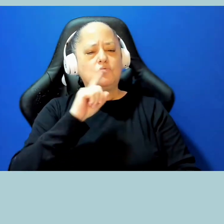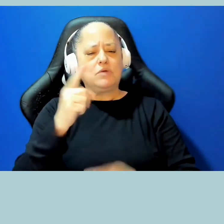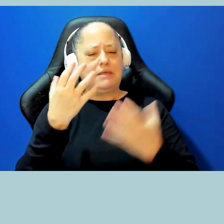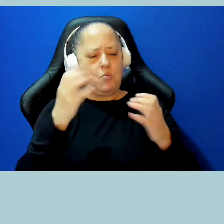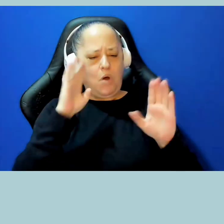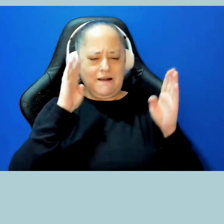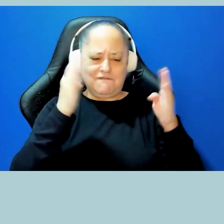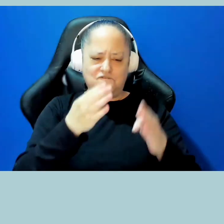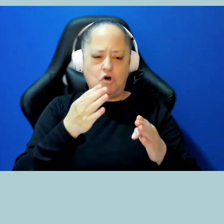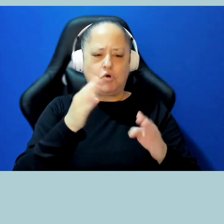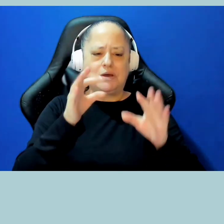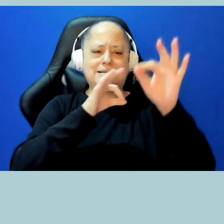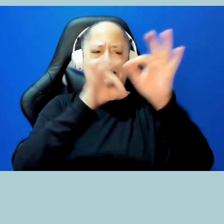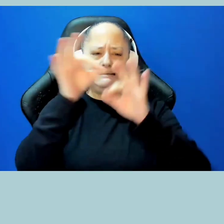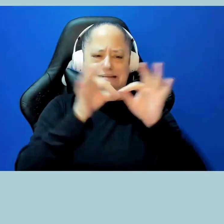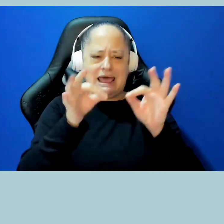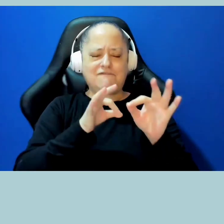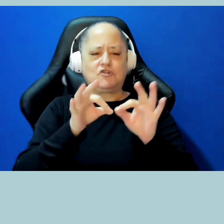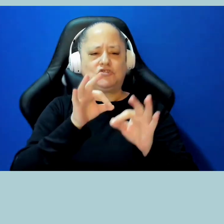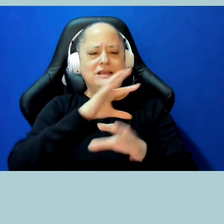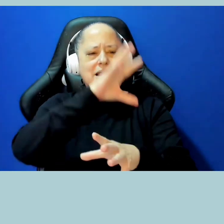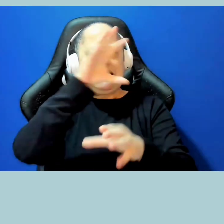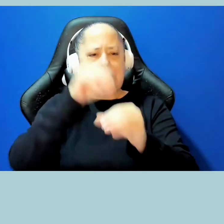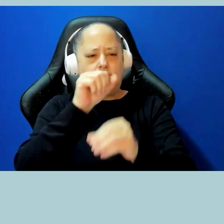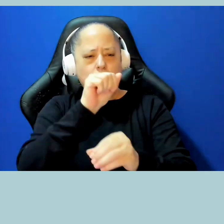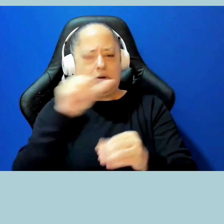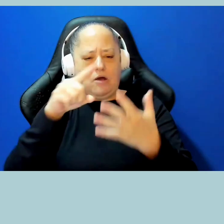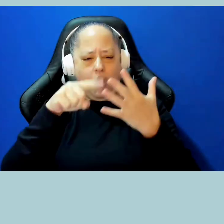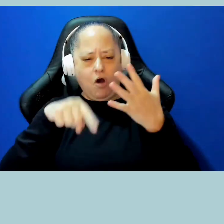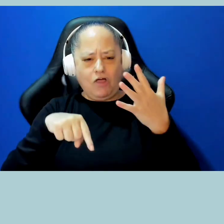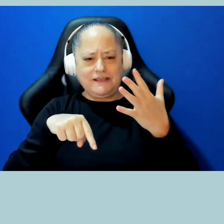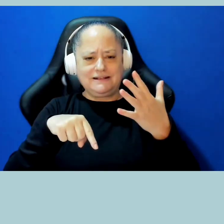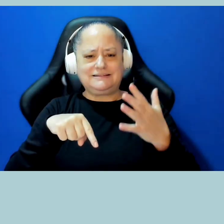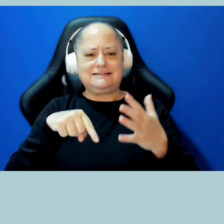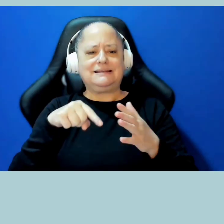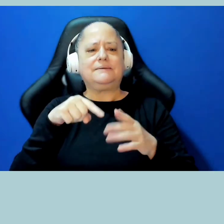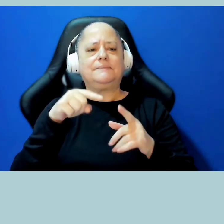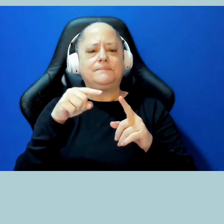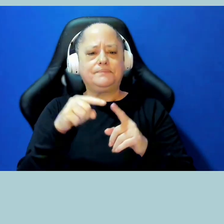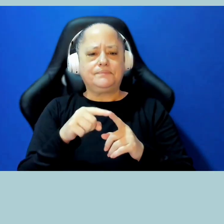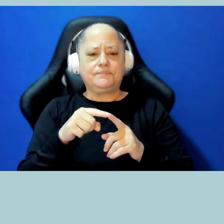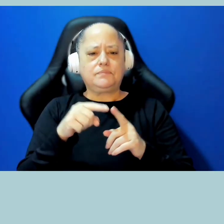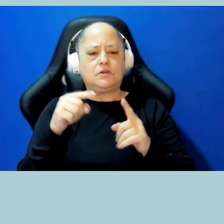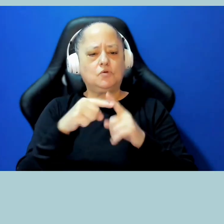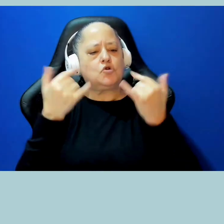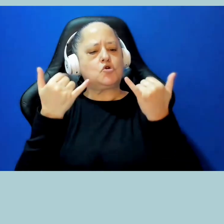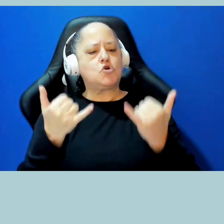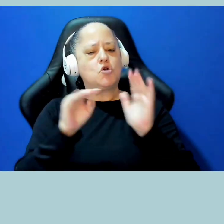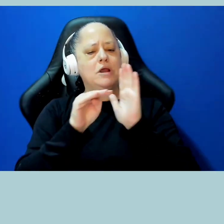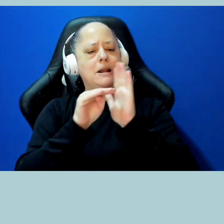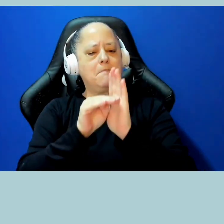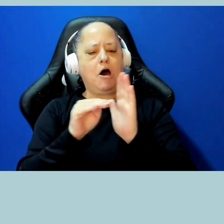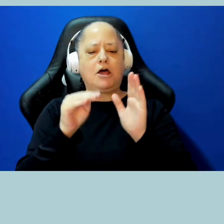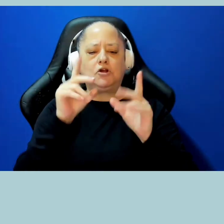the definition of being broad, of including all these things in line with kind of current models of disability on the interaction side.